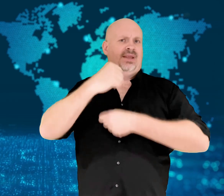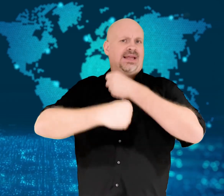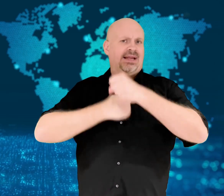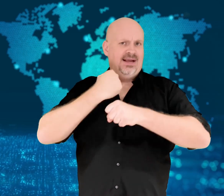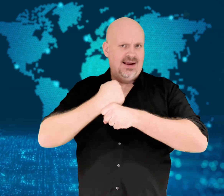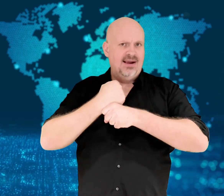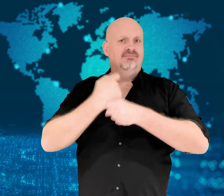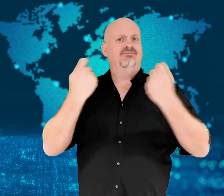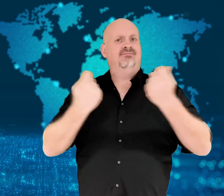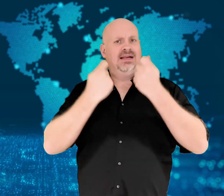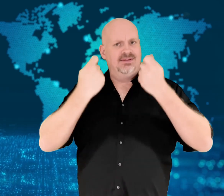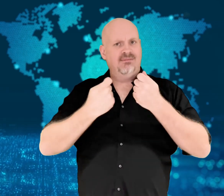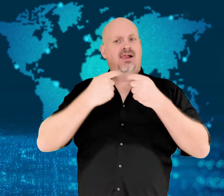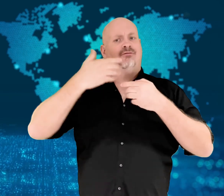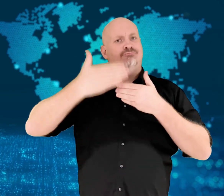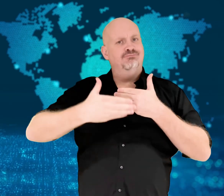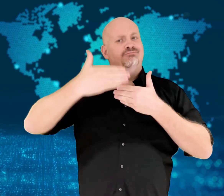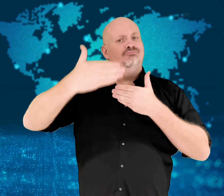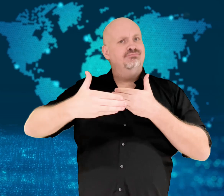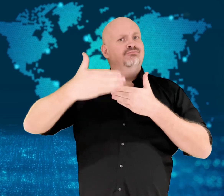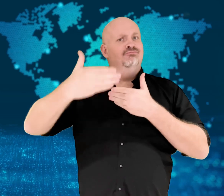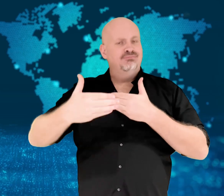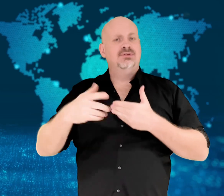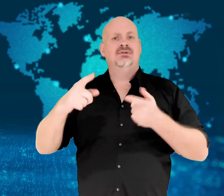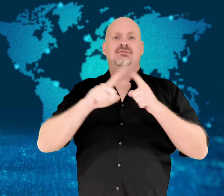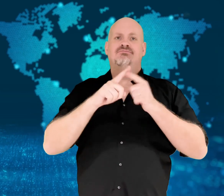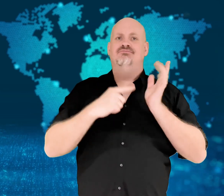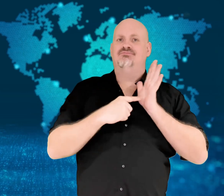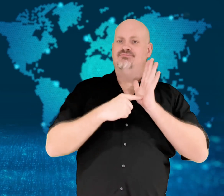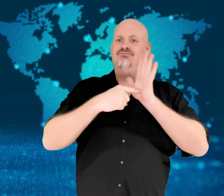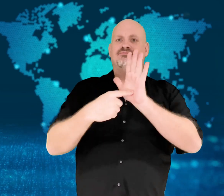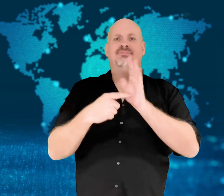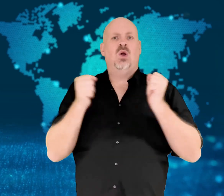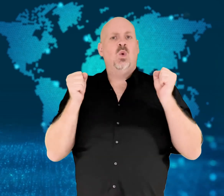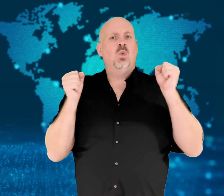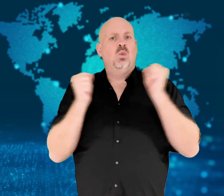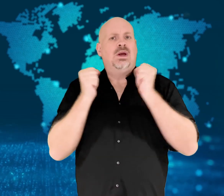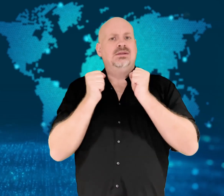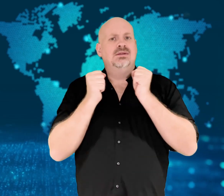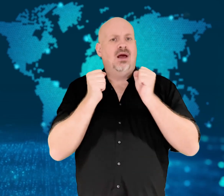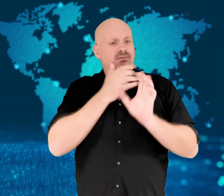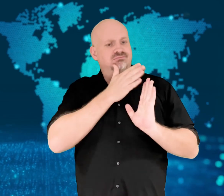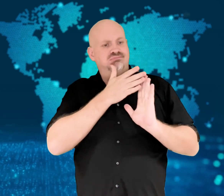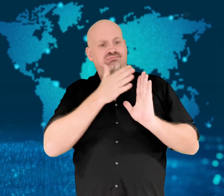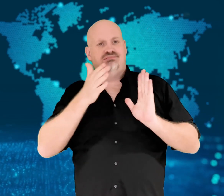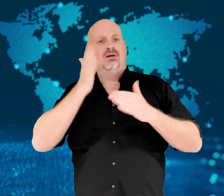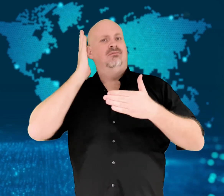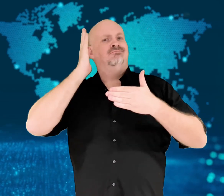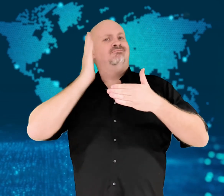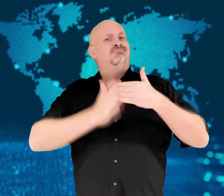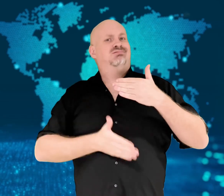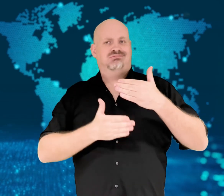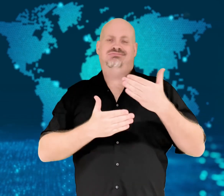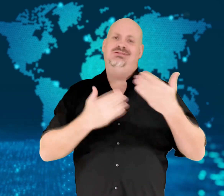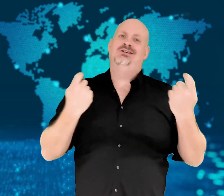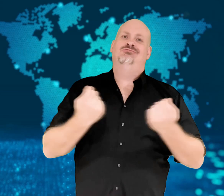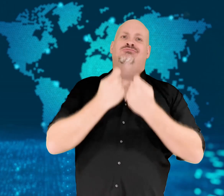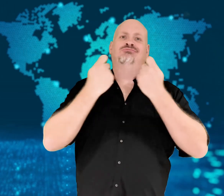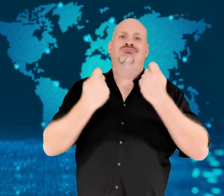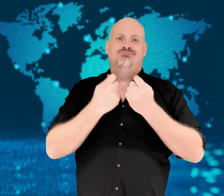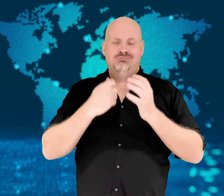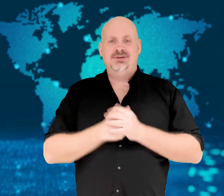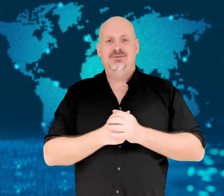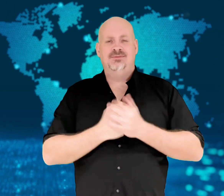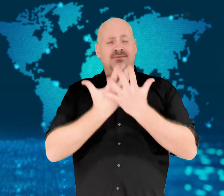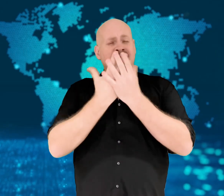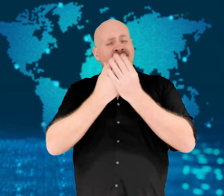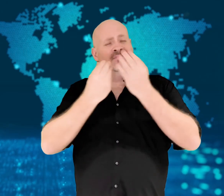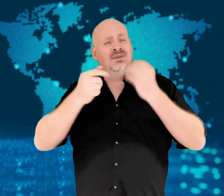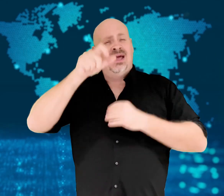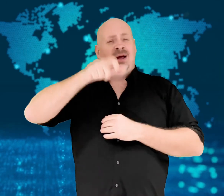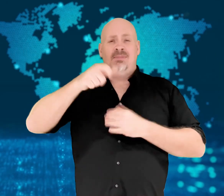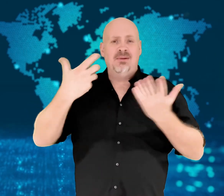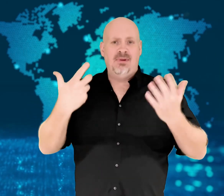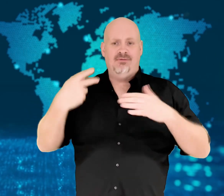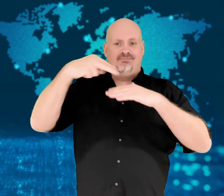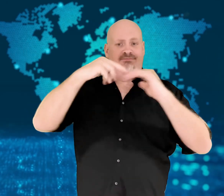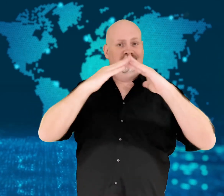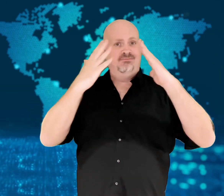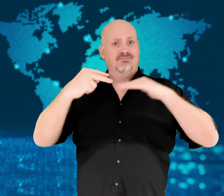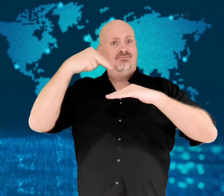It is held annually to celebrate the end of winter.